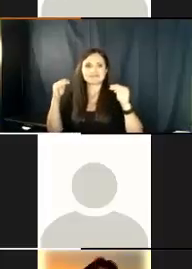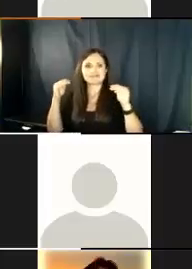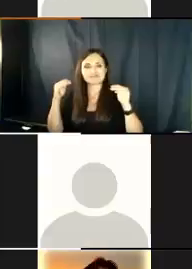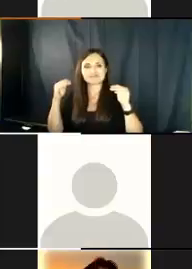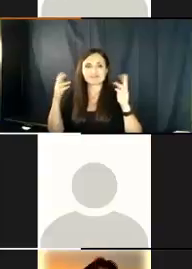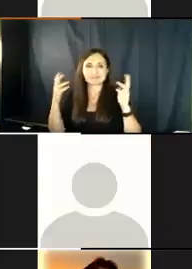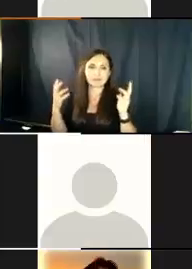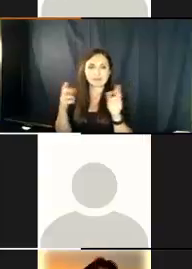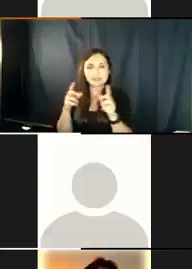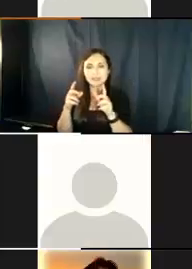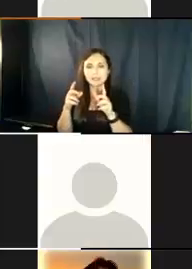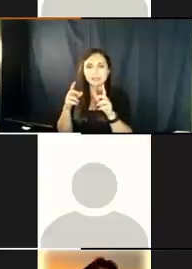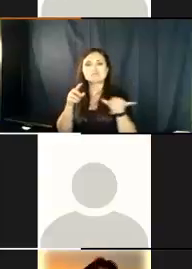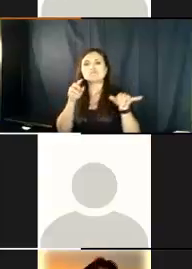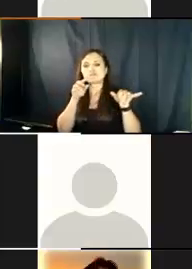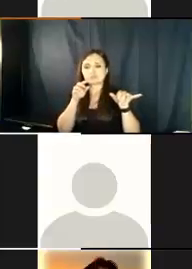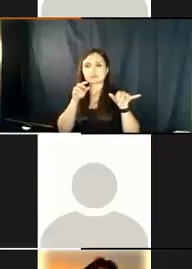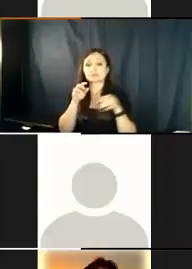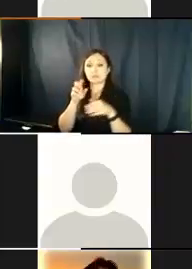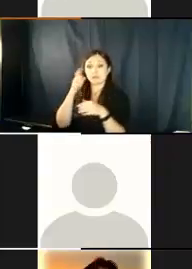consistency for a user.